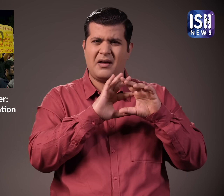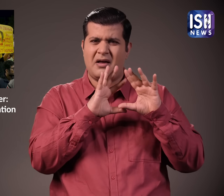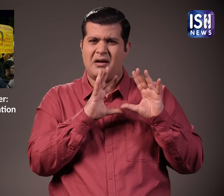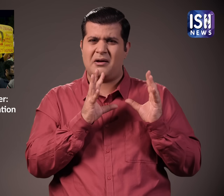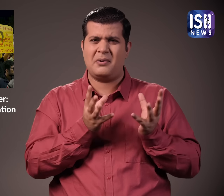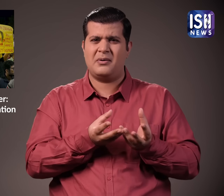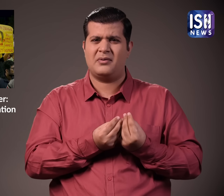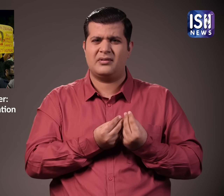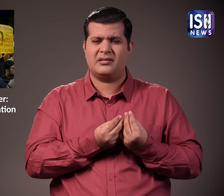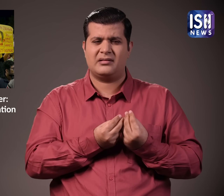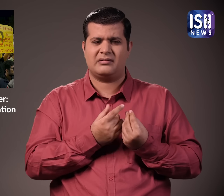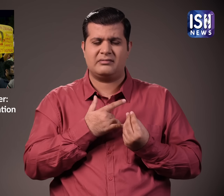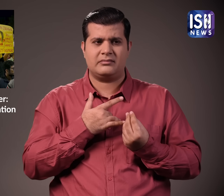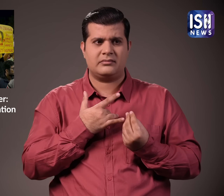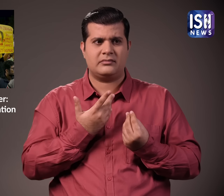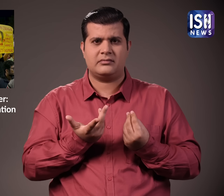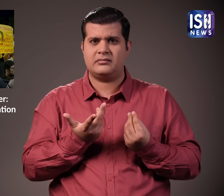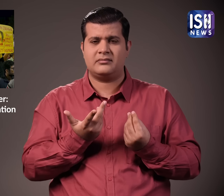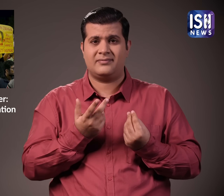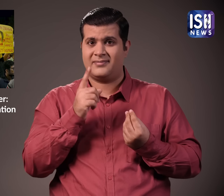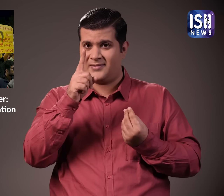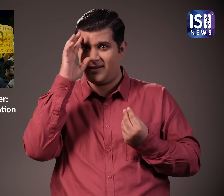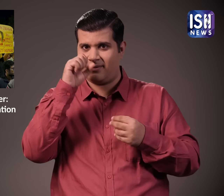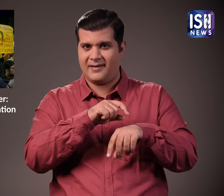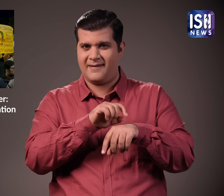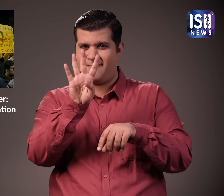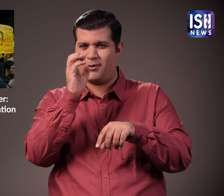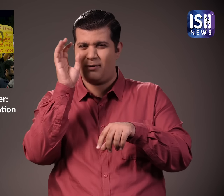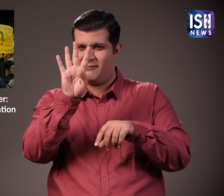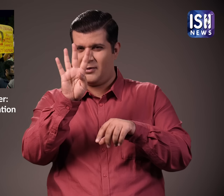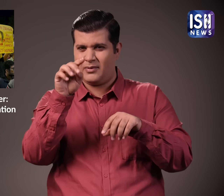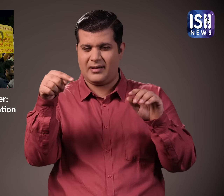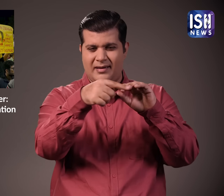Her glasses were broken. You will remember that